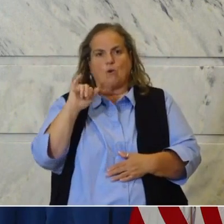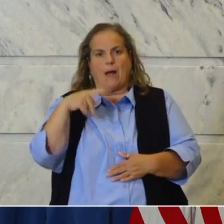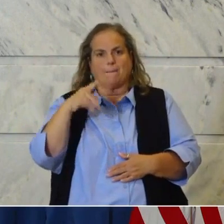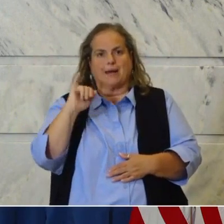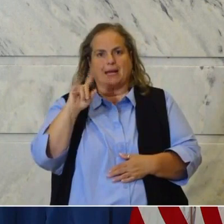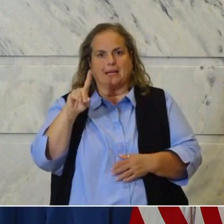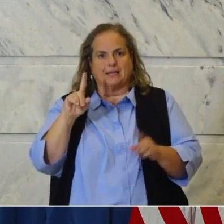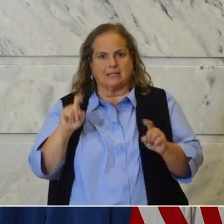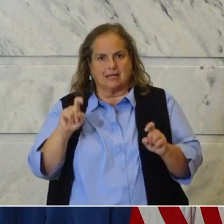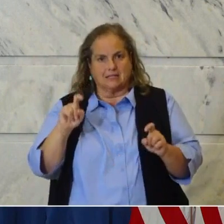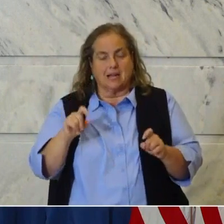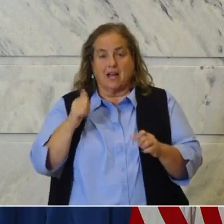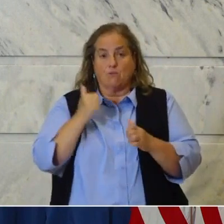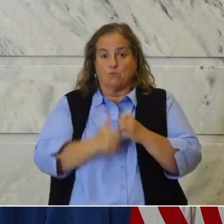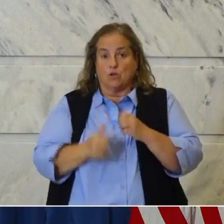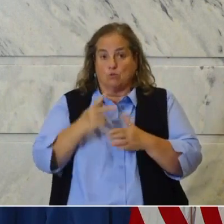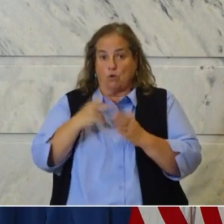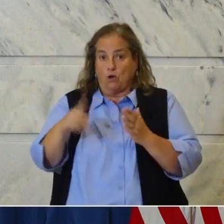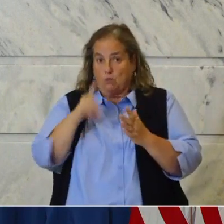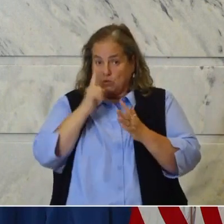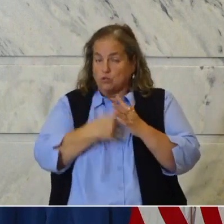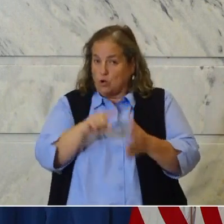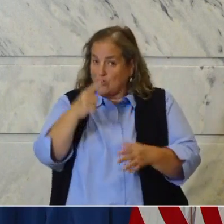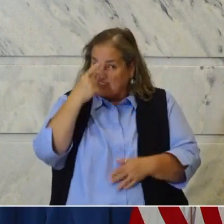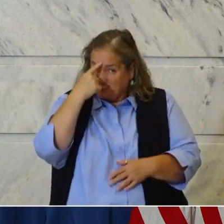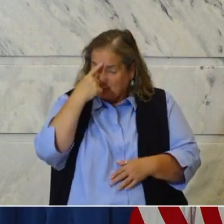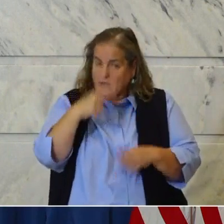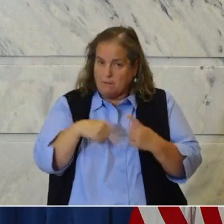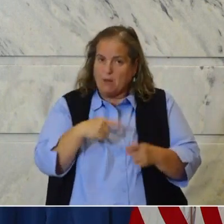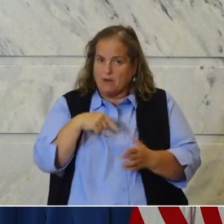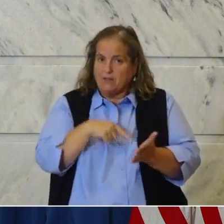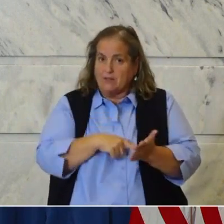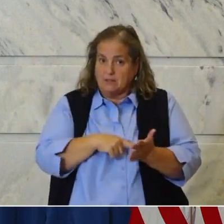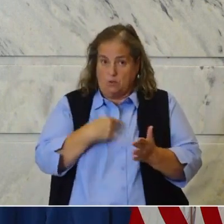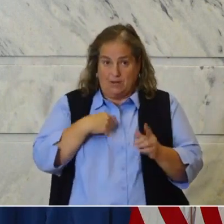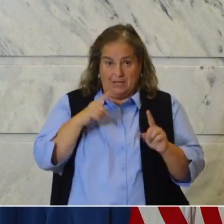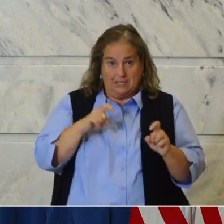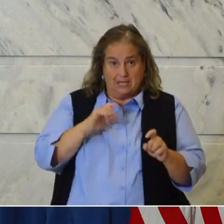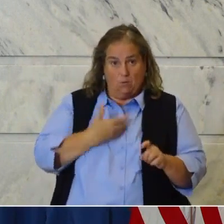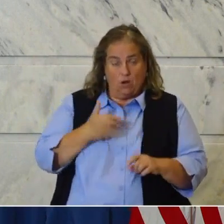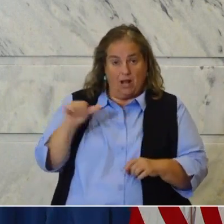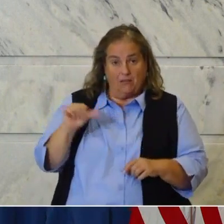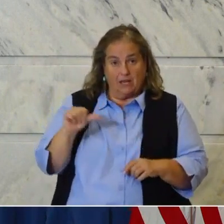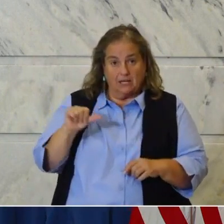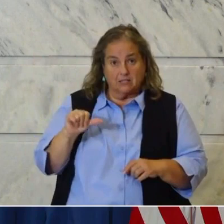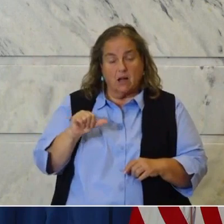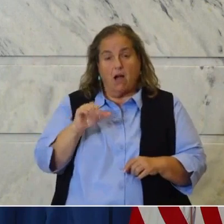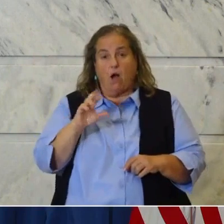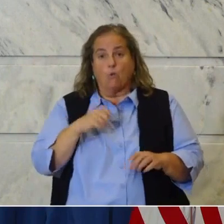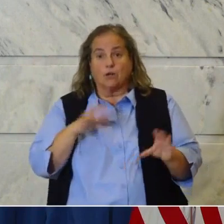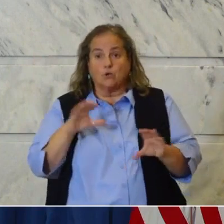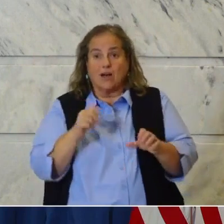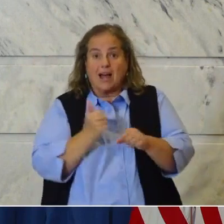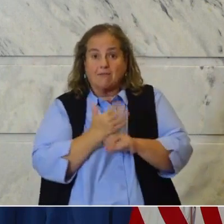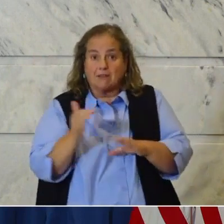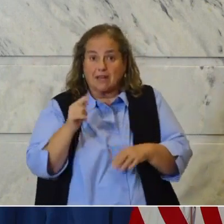that's gonna start up, I want you to really think. Are we testing our athletes? Are we doing everything that it takes tow?